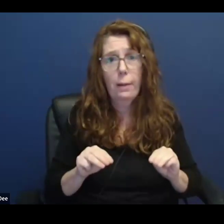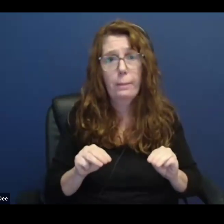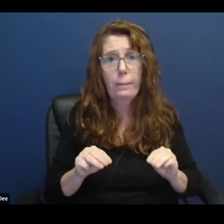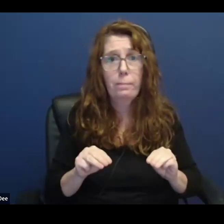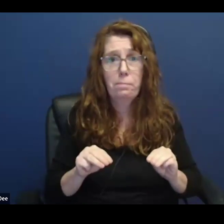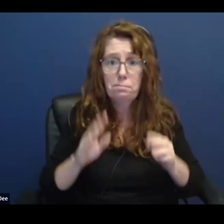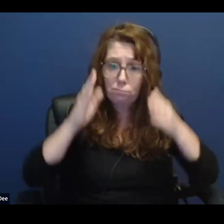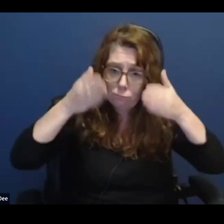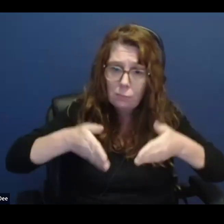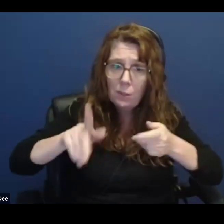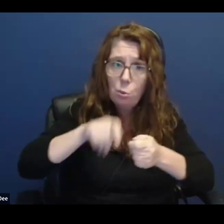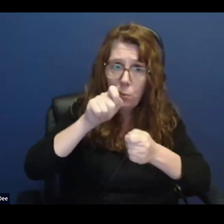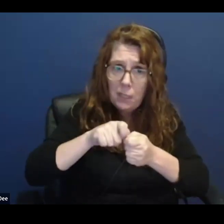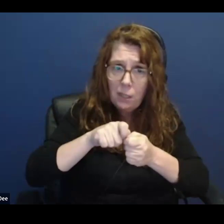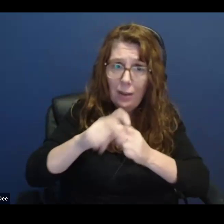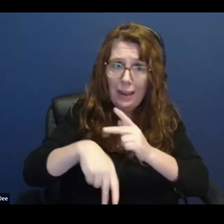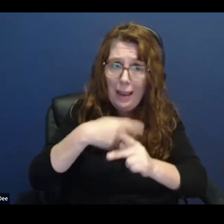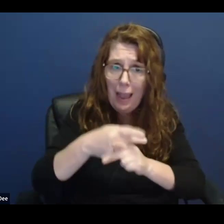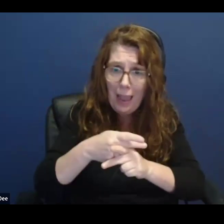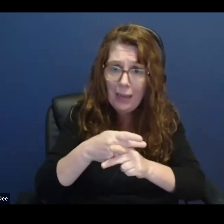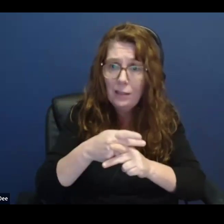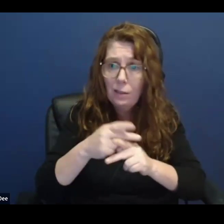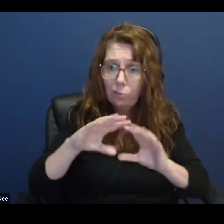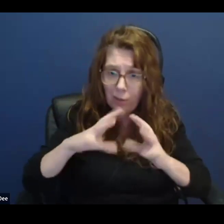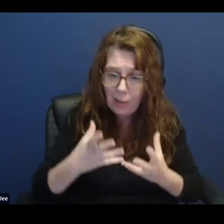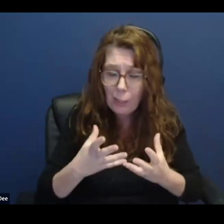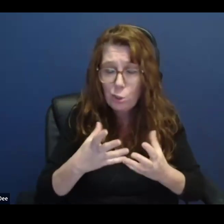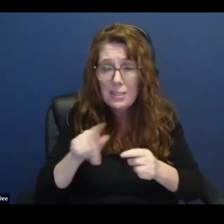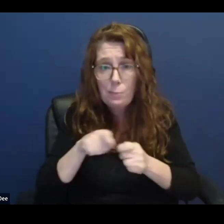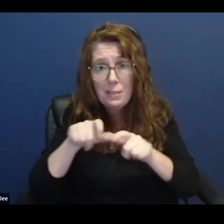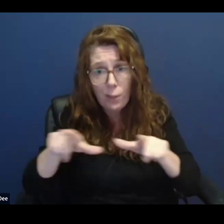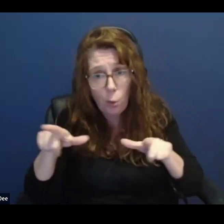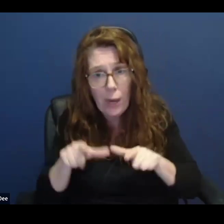dedicated to a particular kind of collection or a particular location? That's information